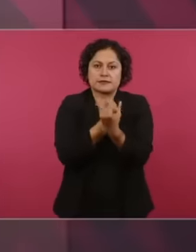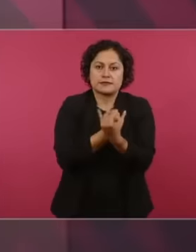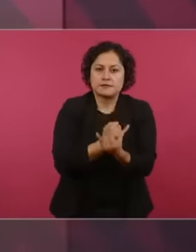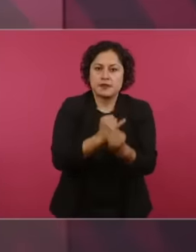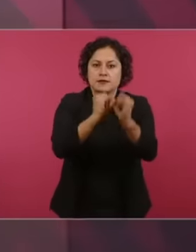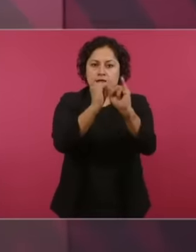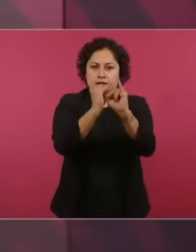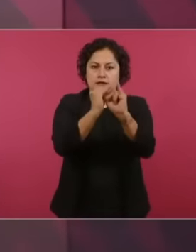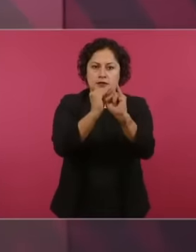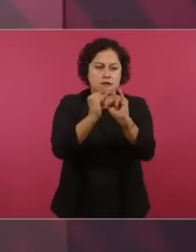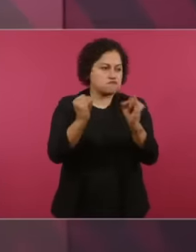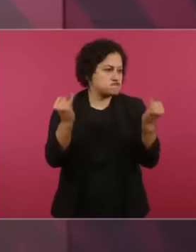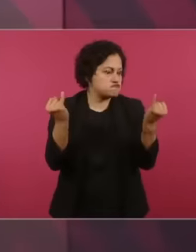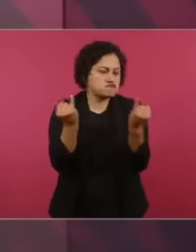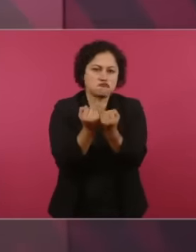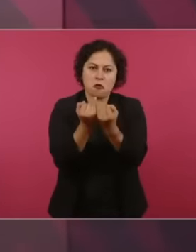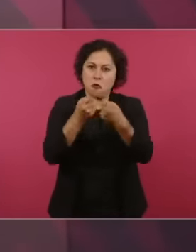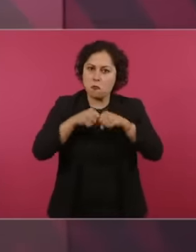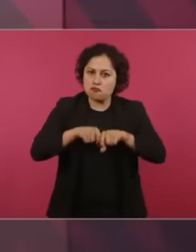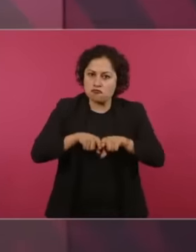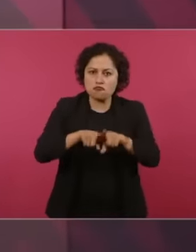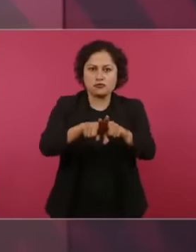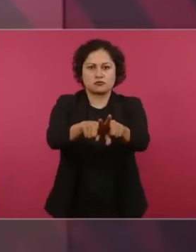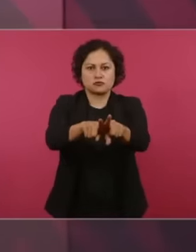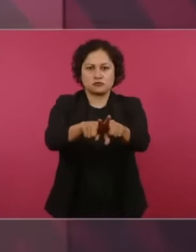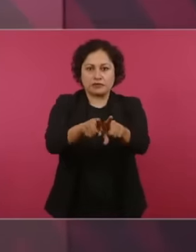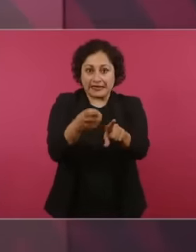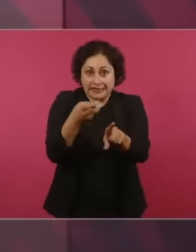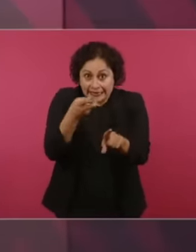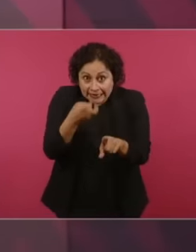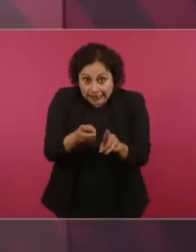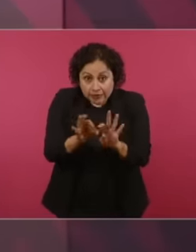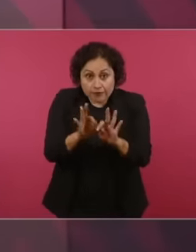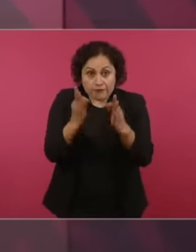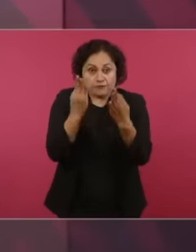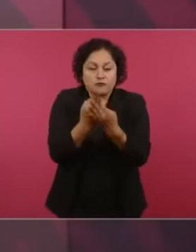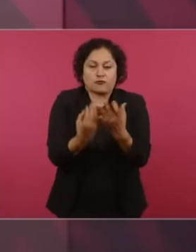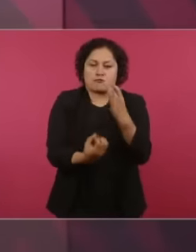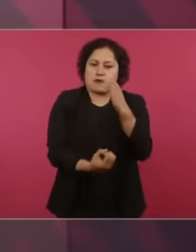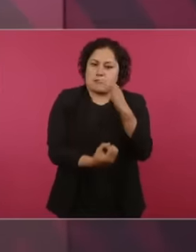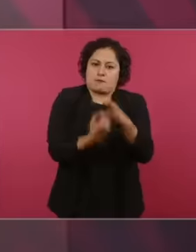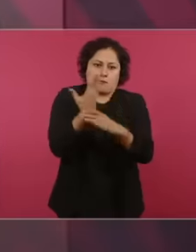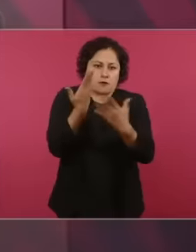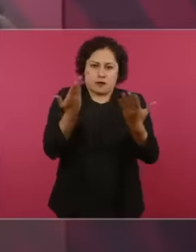is a new process, how to do it